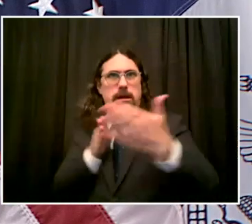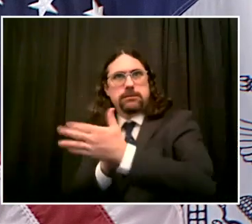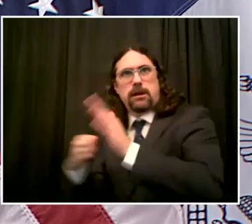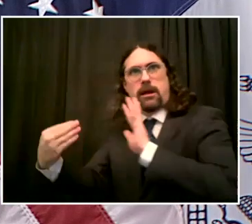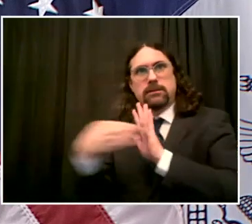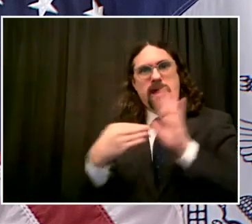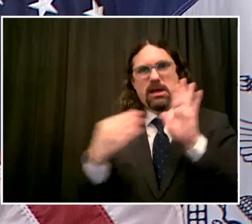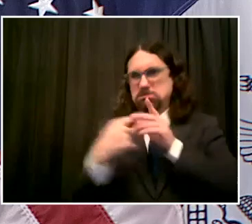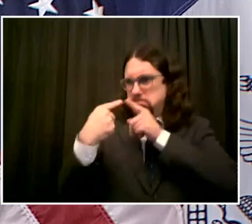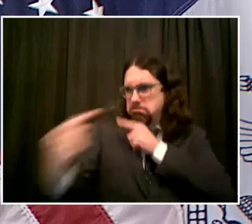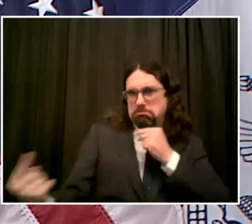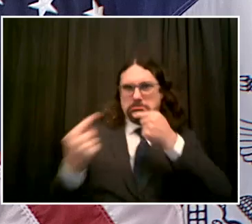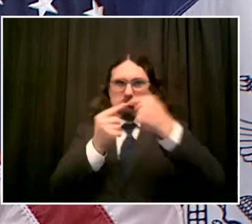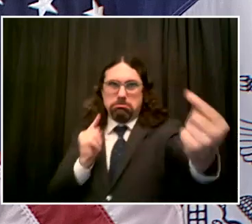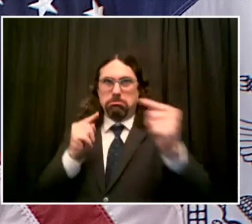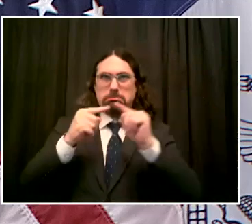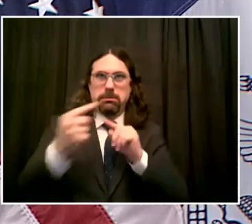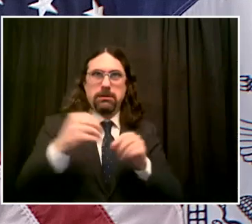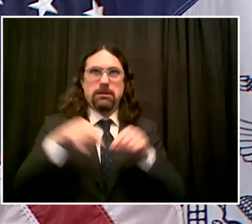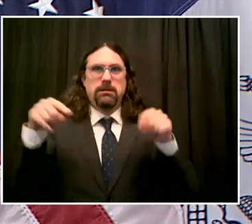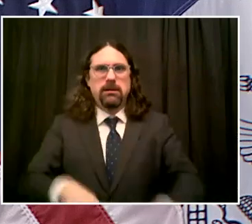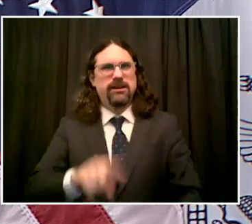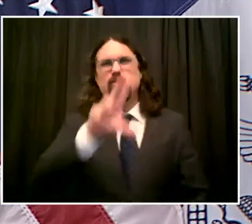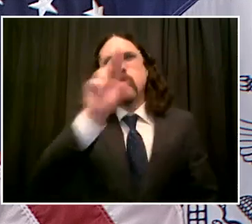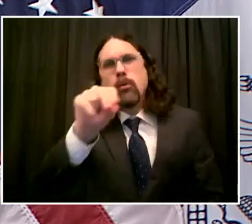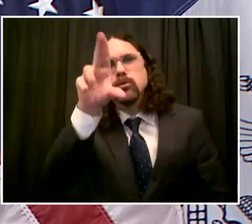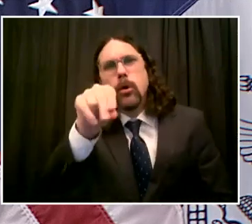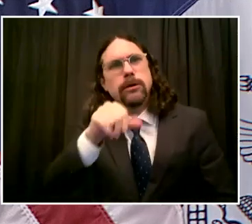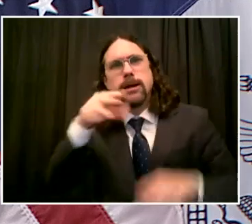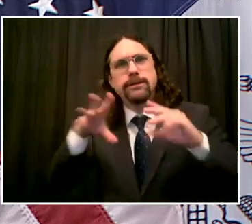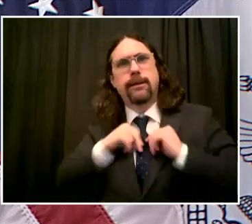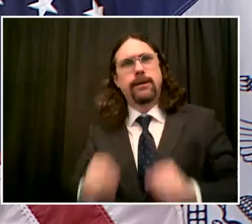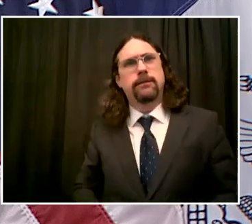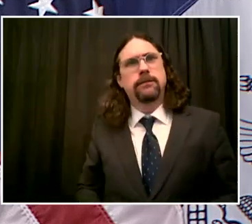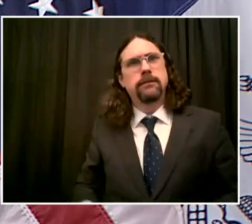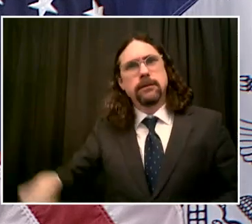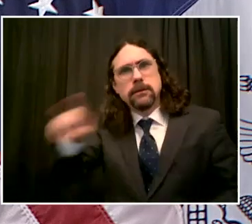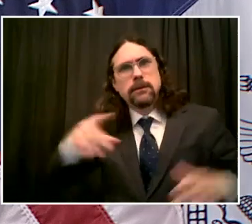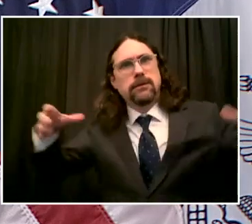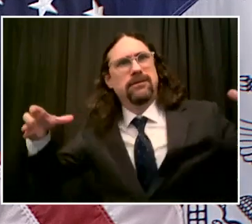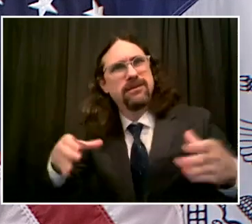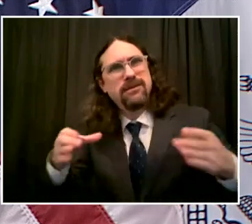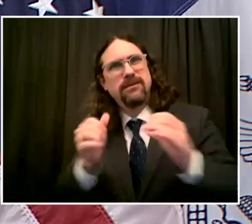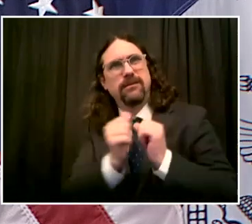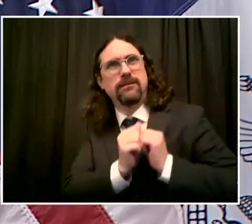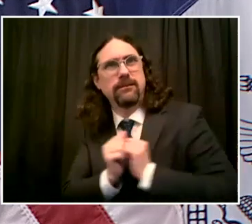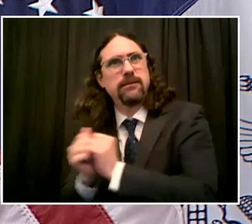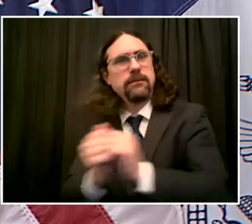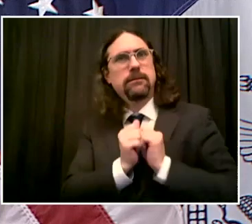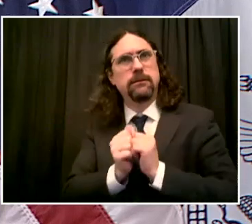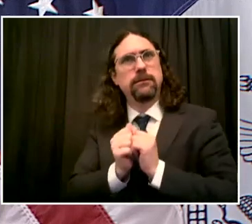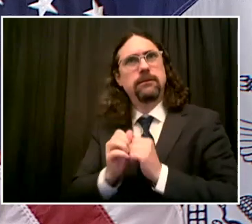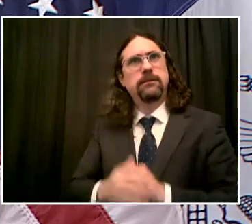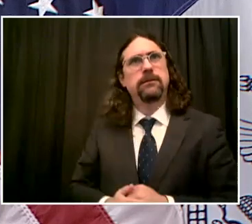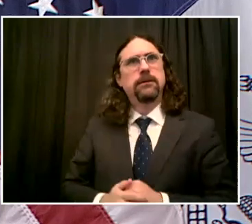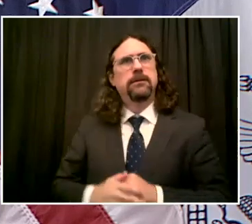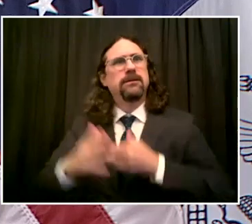DIVIDE US, TURN ONE TYPE OF NEW YORKER AGAINST THE OTHER TYE P OF NEW YORKER. I WON'T ASTND FOR THAT. I DON'T CARE IF